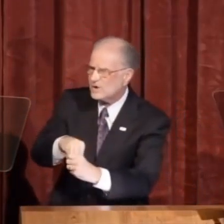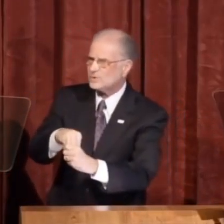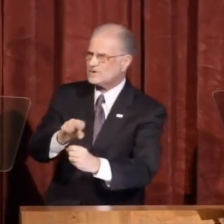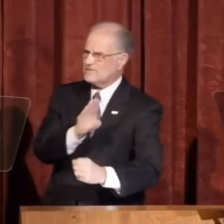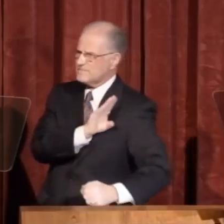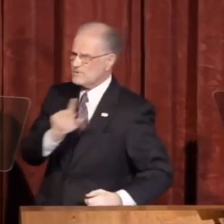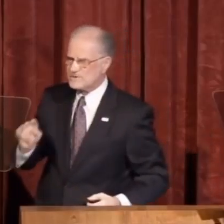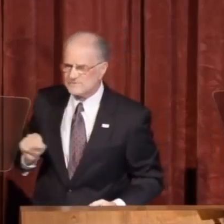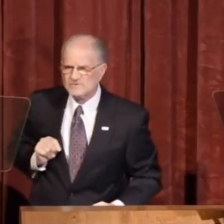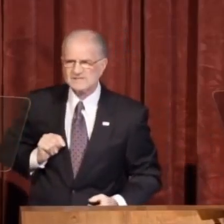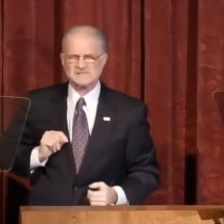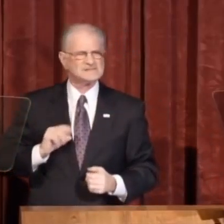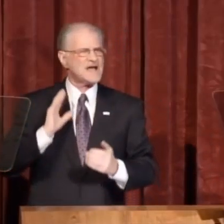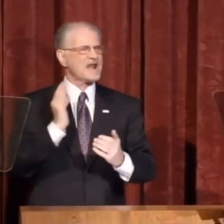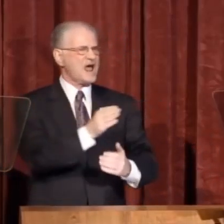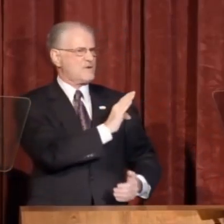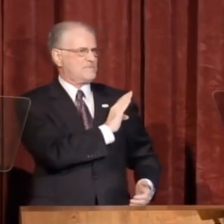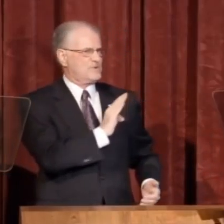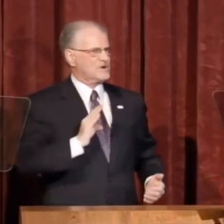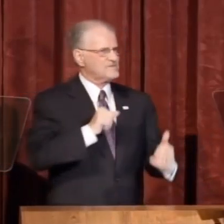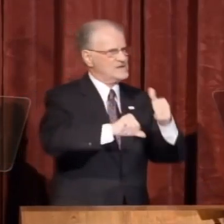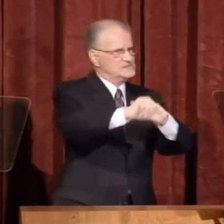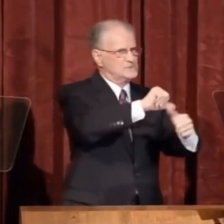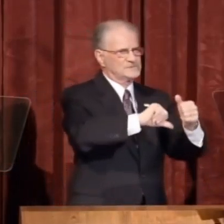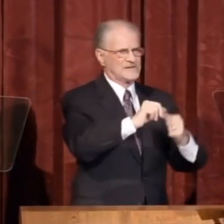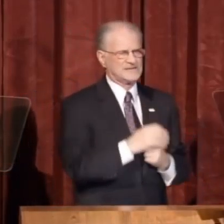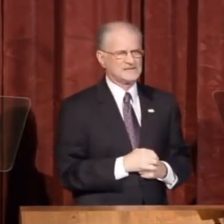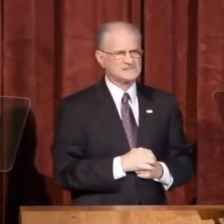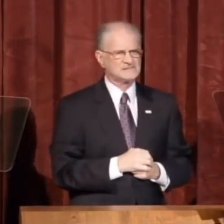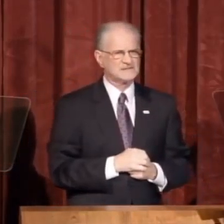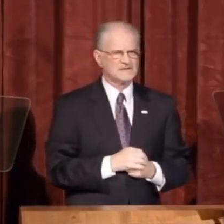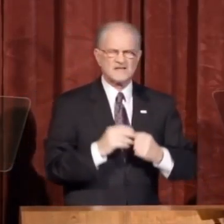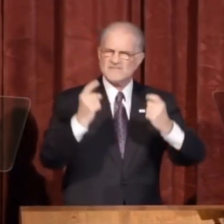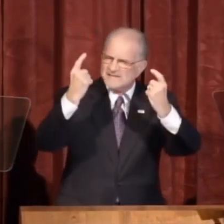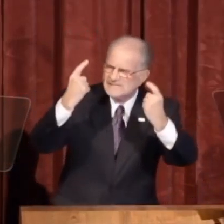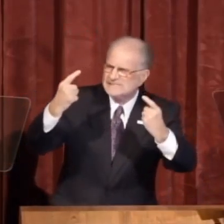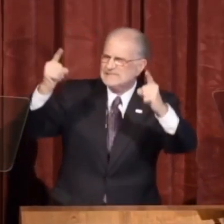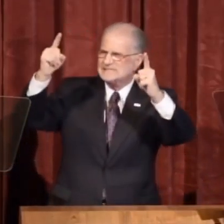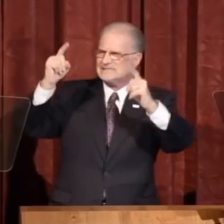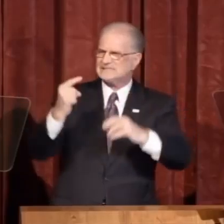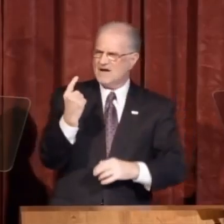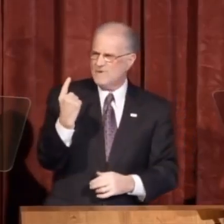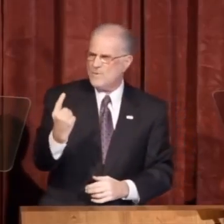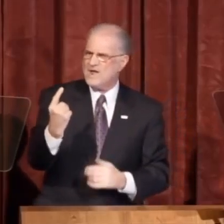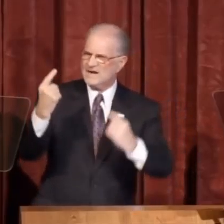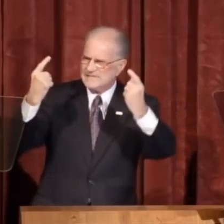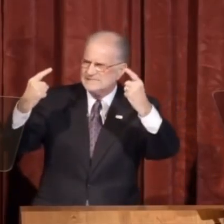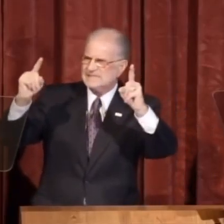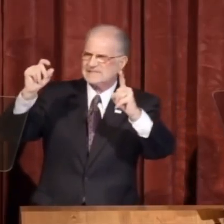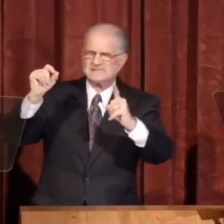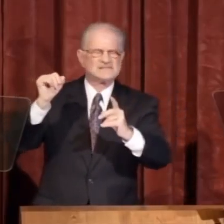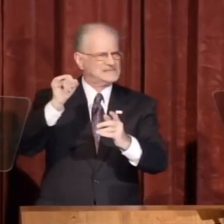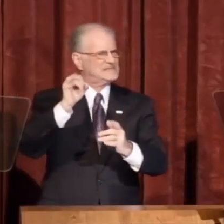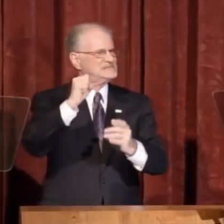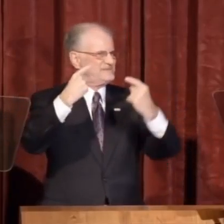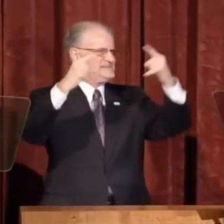of the most recent ten years. In addition the dollar amount of proposals